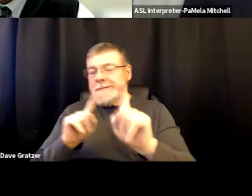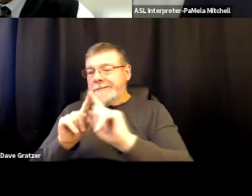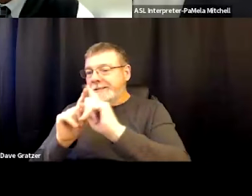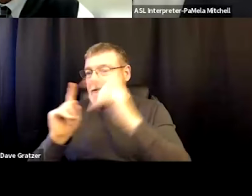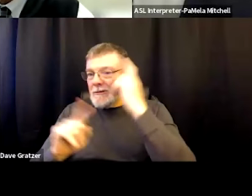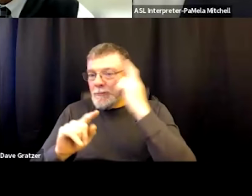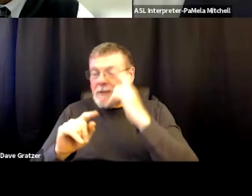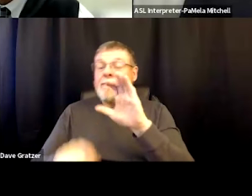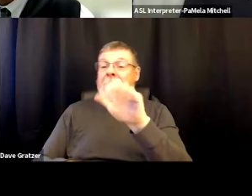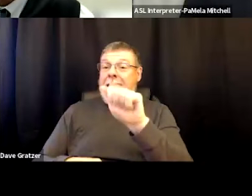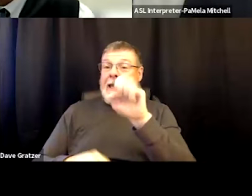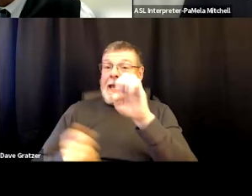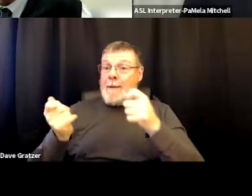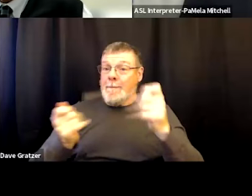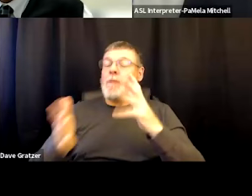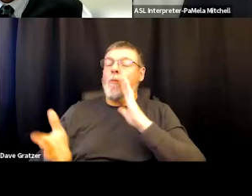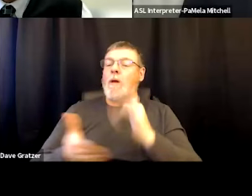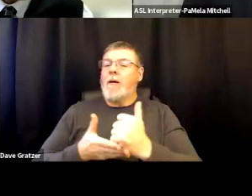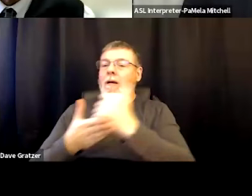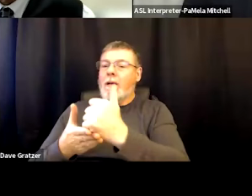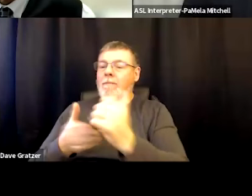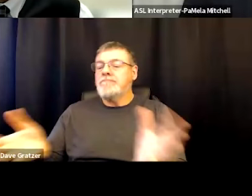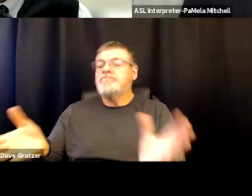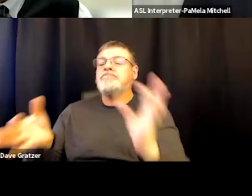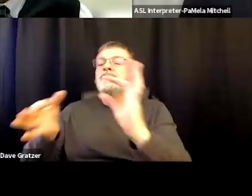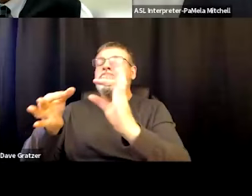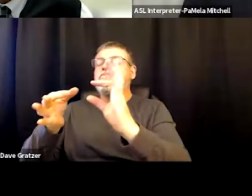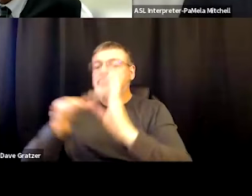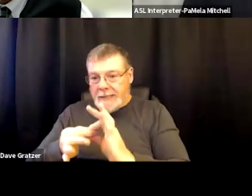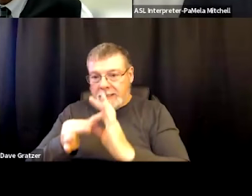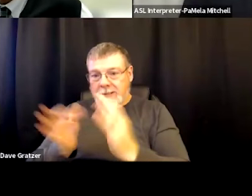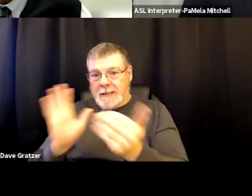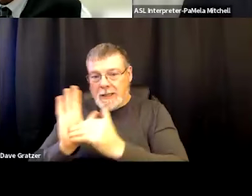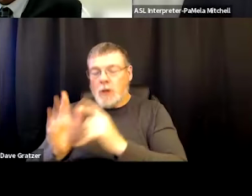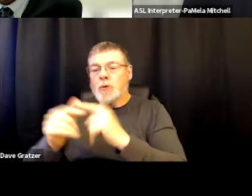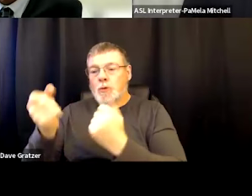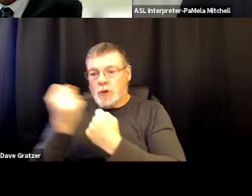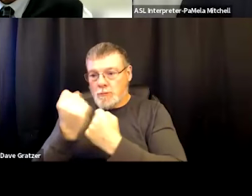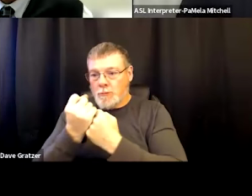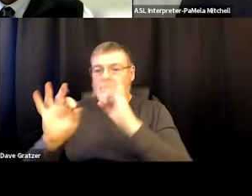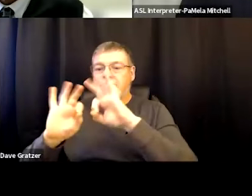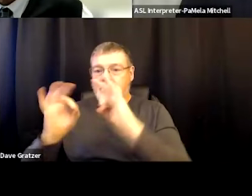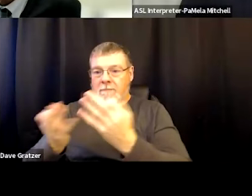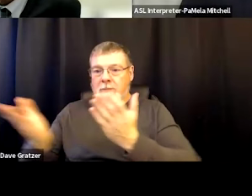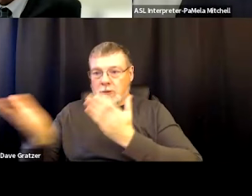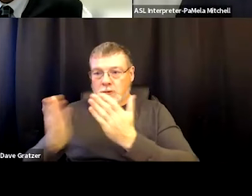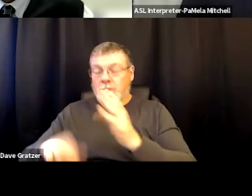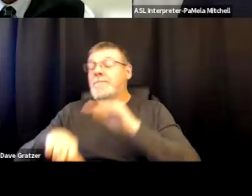case management is helpful to provide connection to support family services, family counseling,